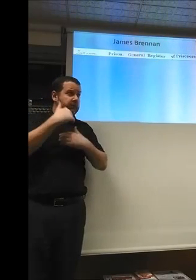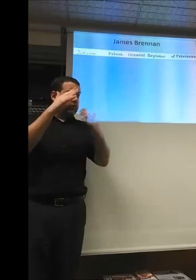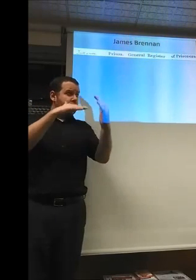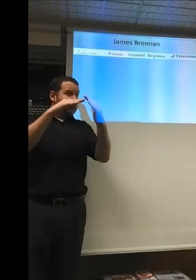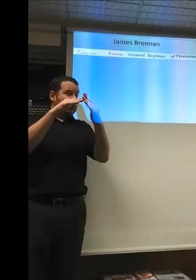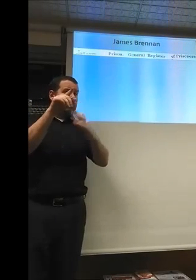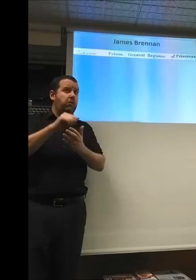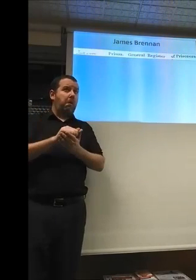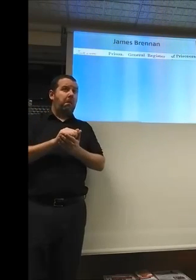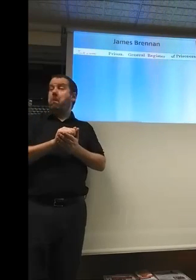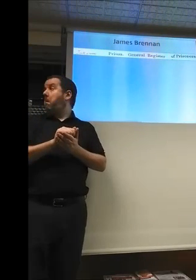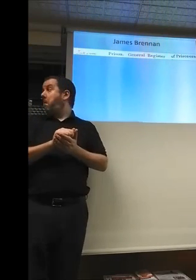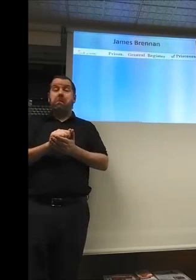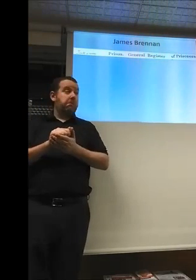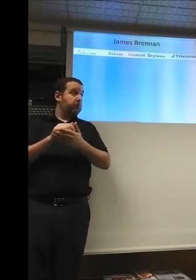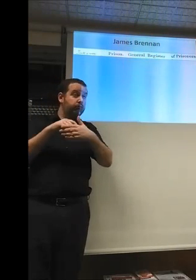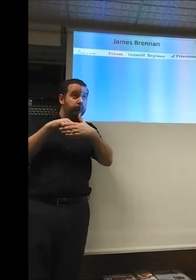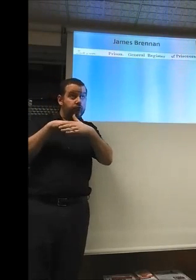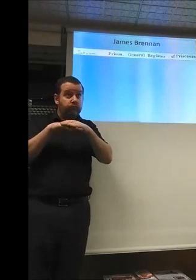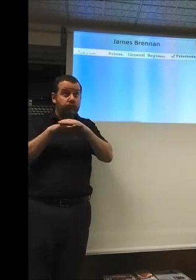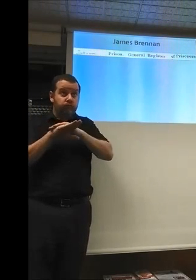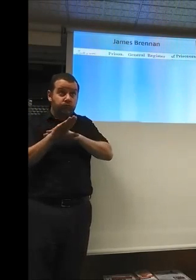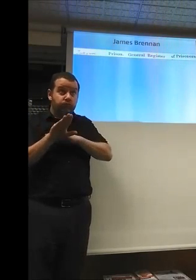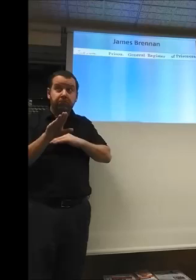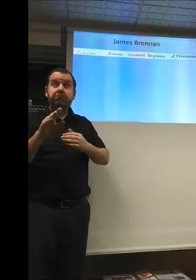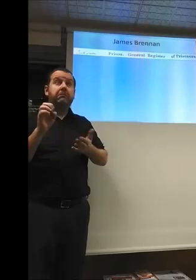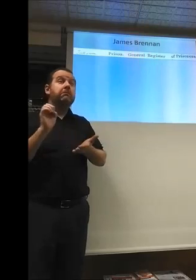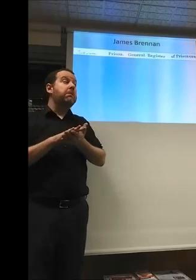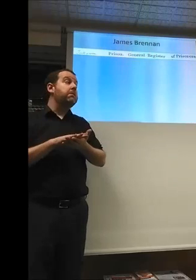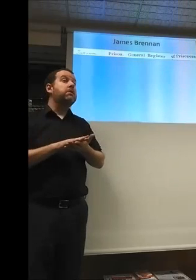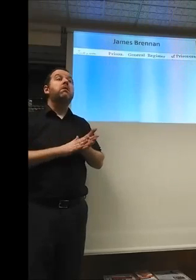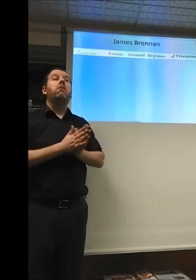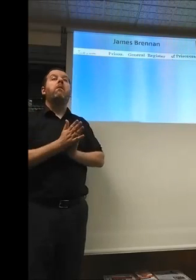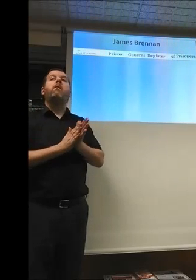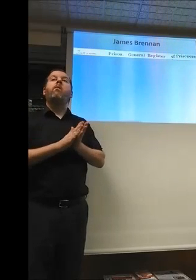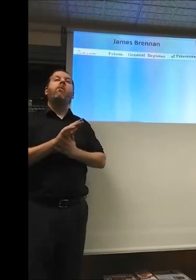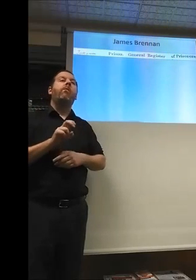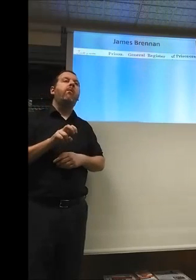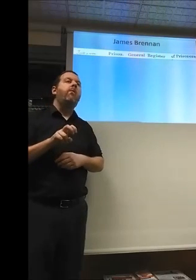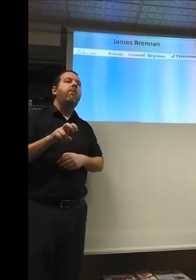He was hearing himself.